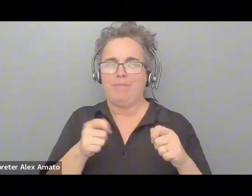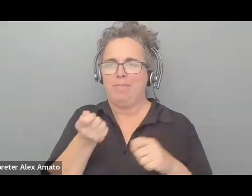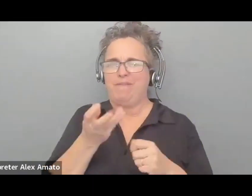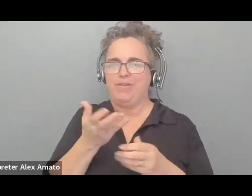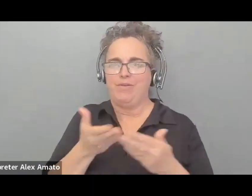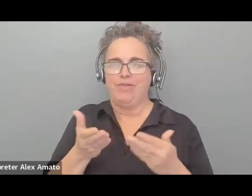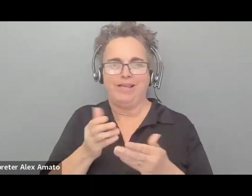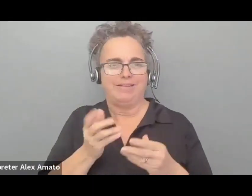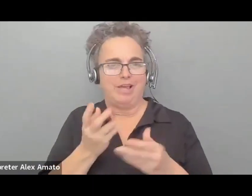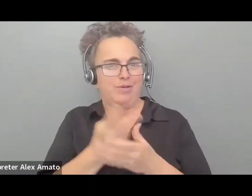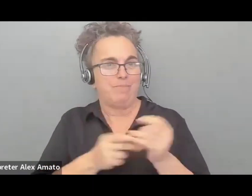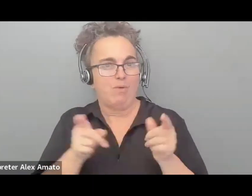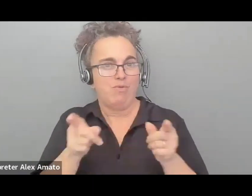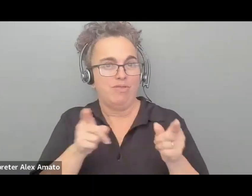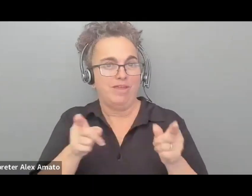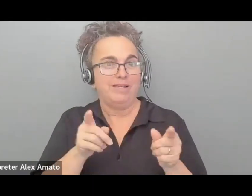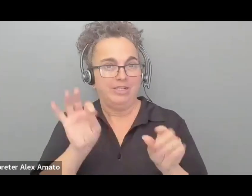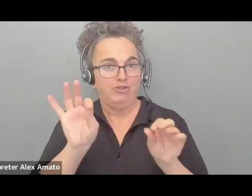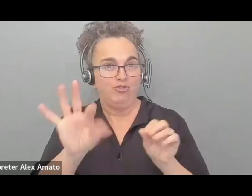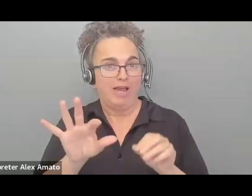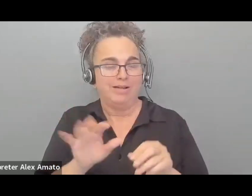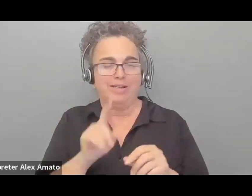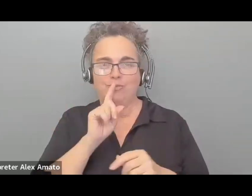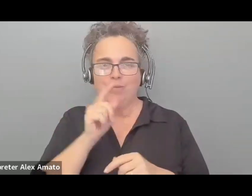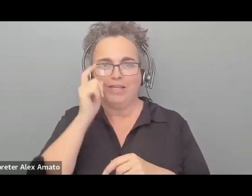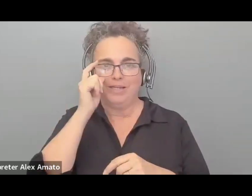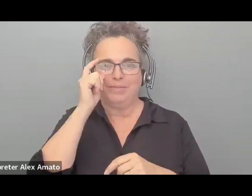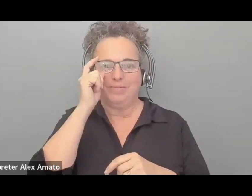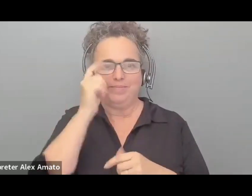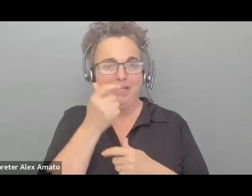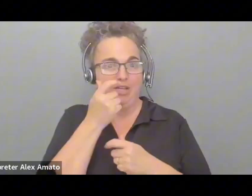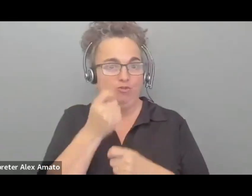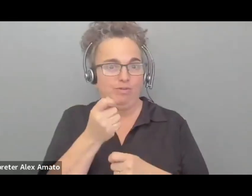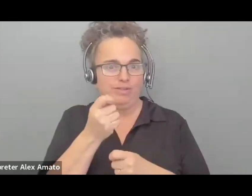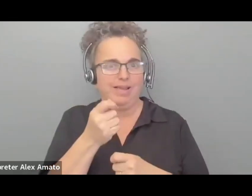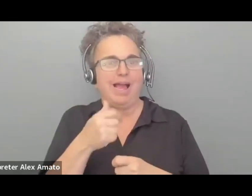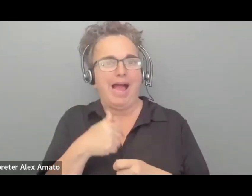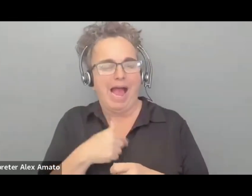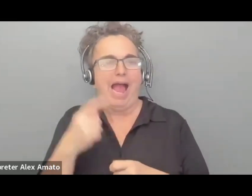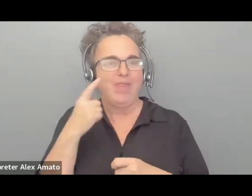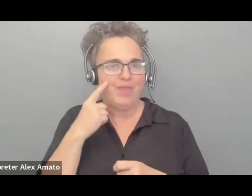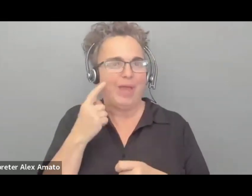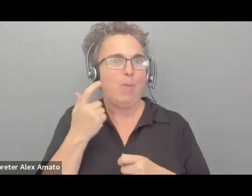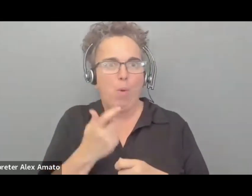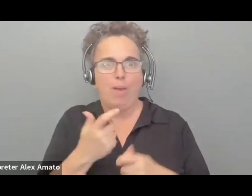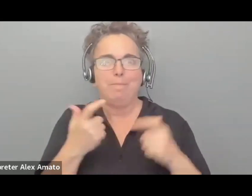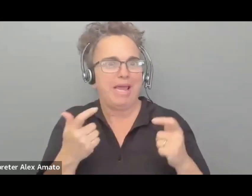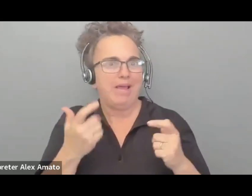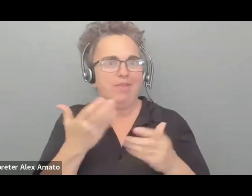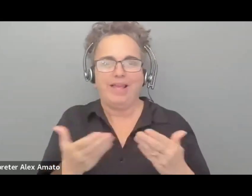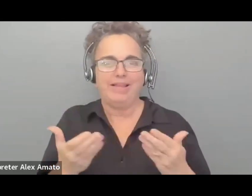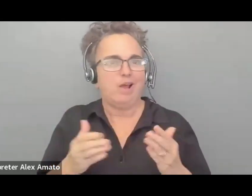I think it's really interesting like that in like, I think one of the biggest things that's overlooked is that it doesn't have to be so hard